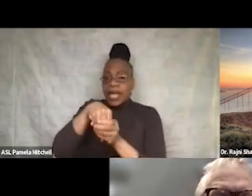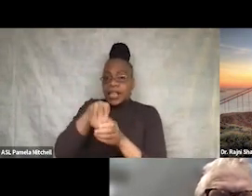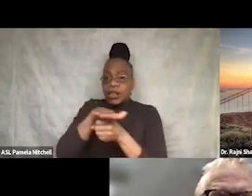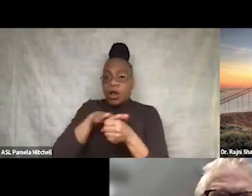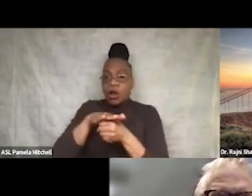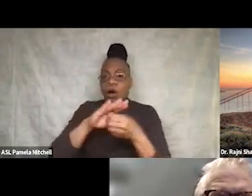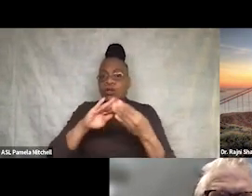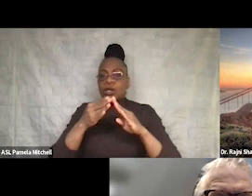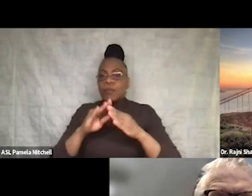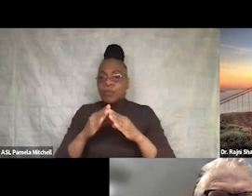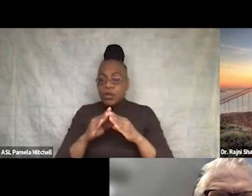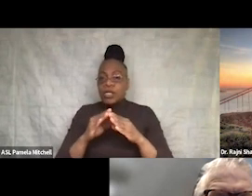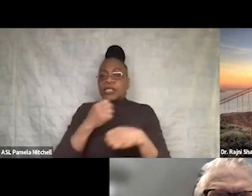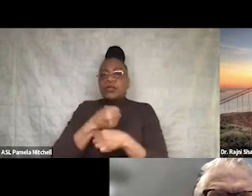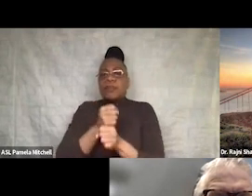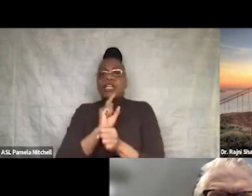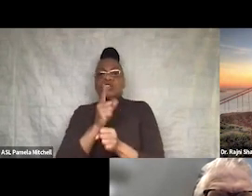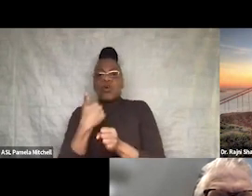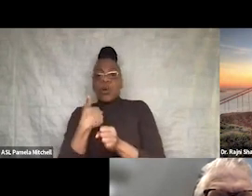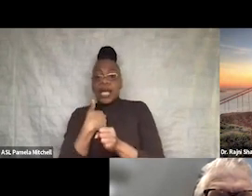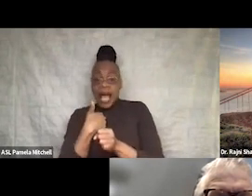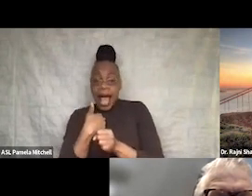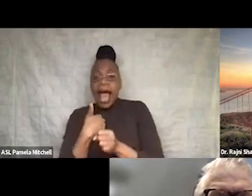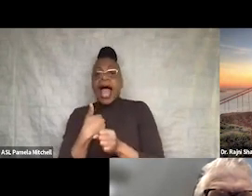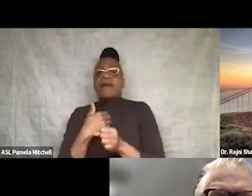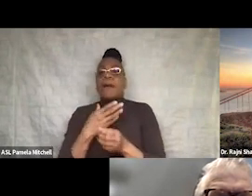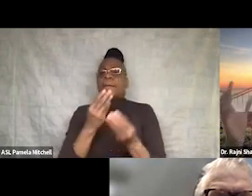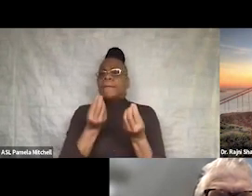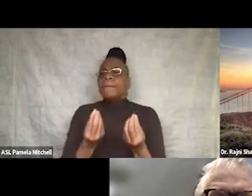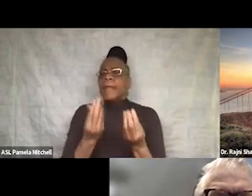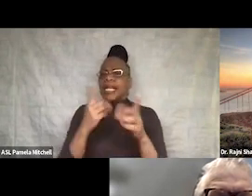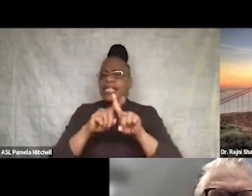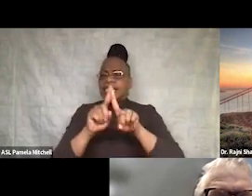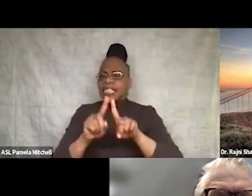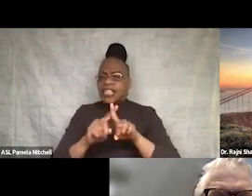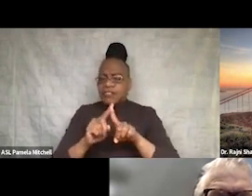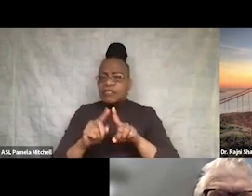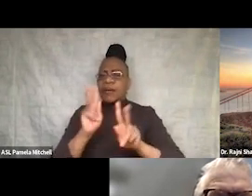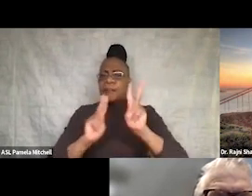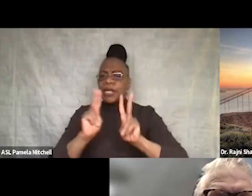to make sure that we have local carpenters and folks who are in the granite world bringing in our kitchen supplies. And so,